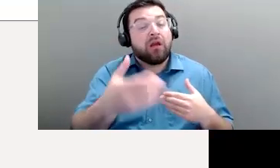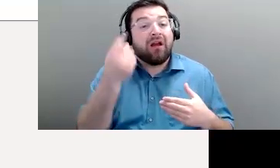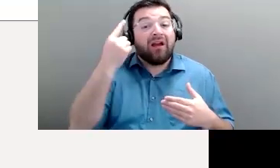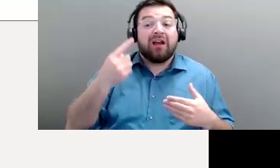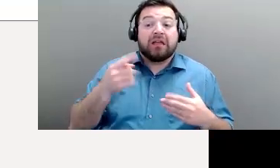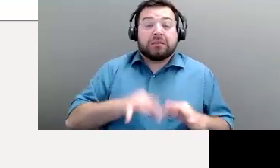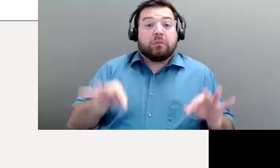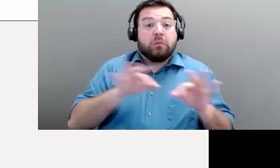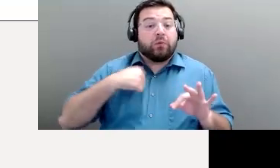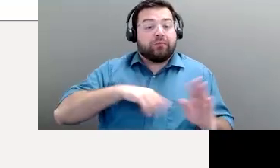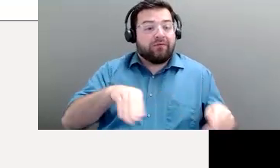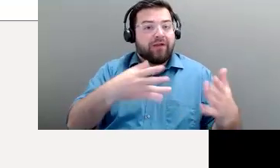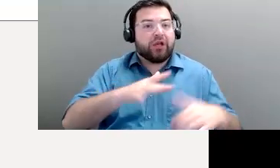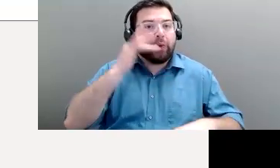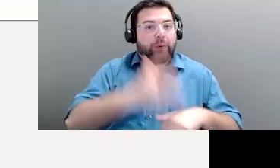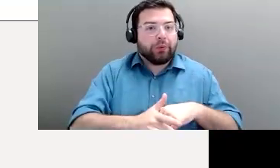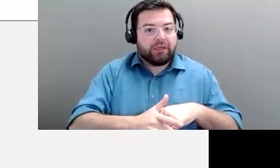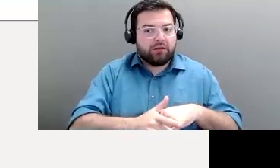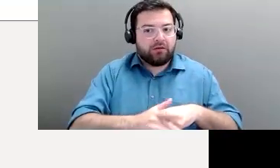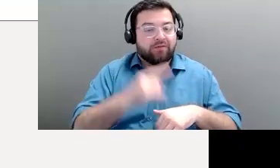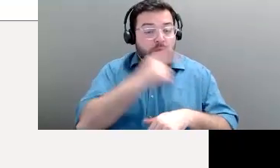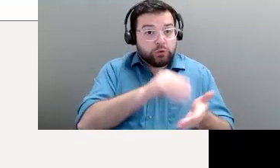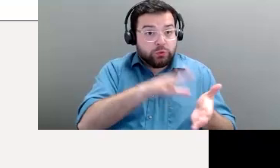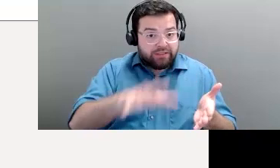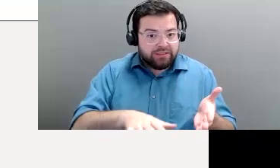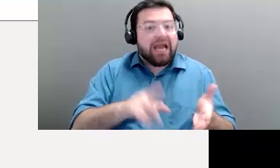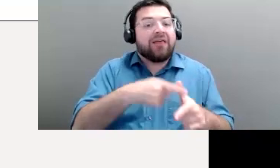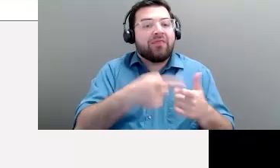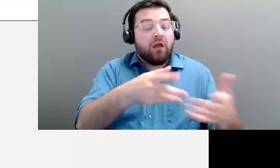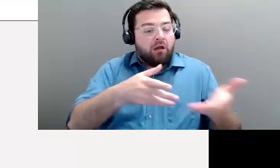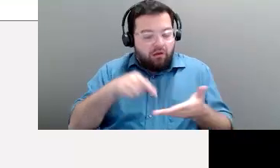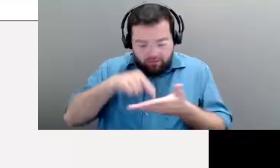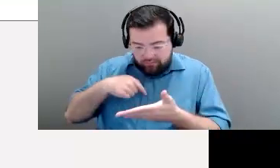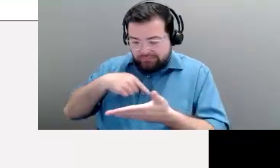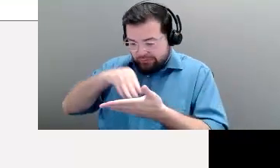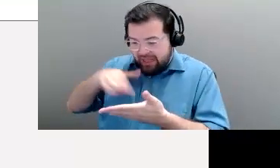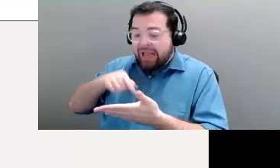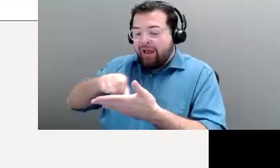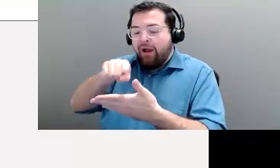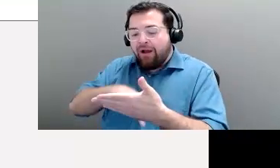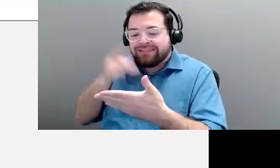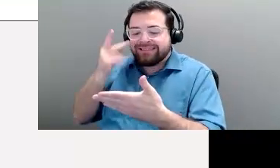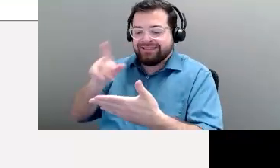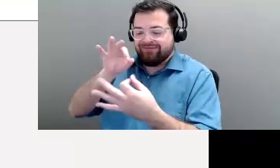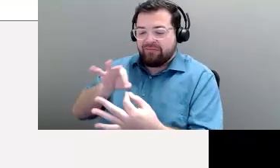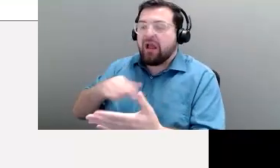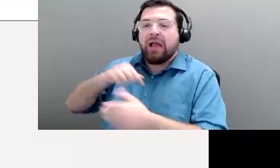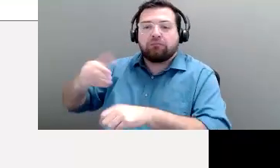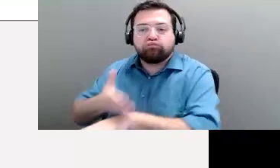So that they can make improvements, especially for larger projects or assignments that we have in our courses.